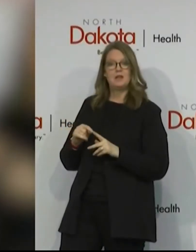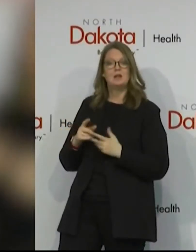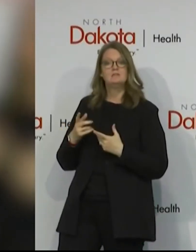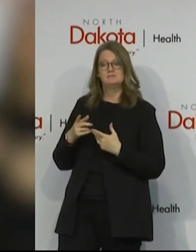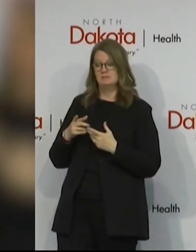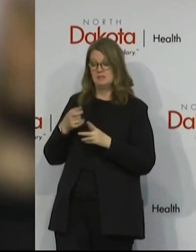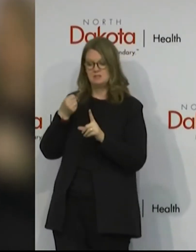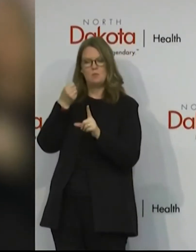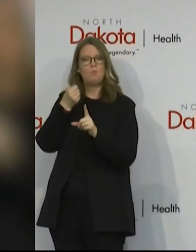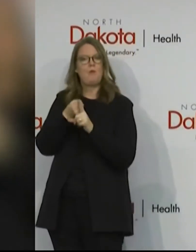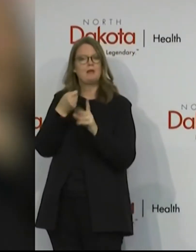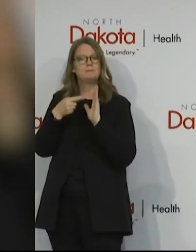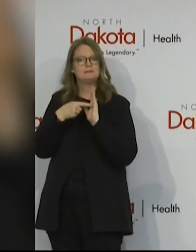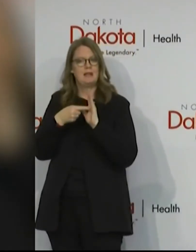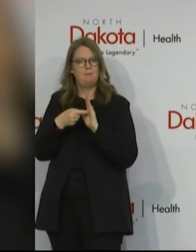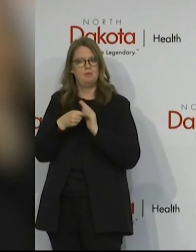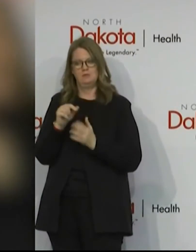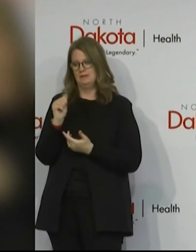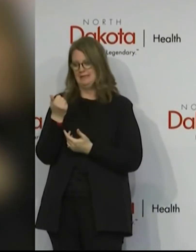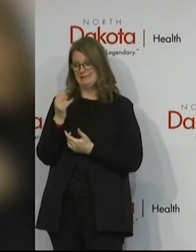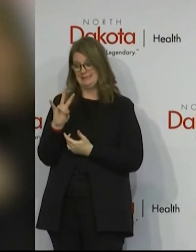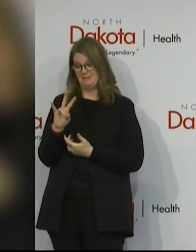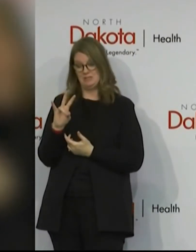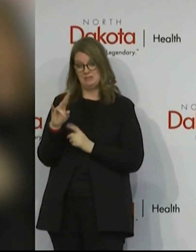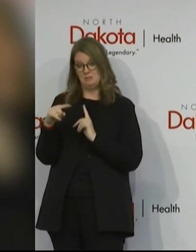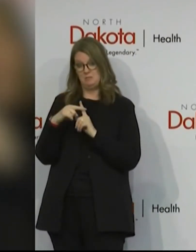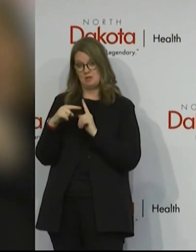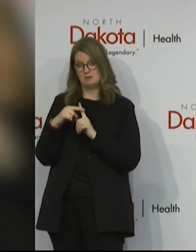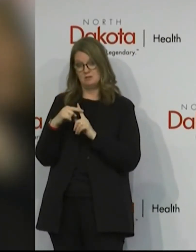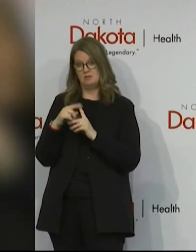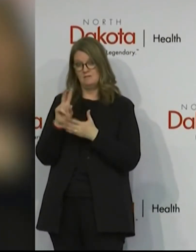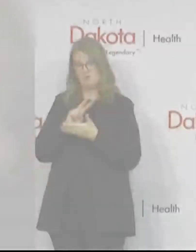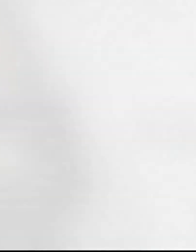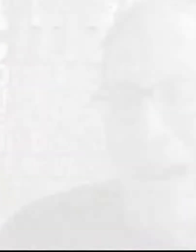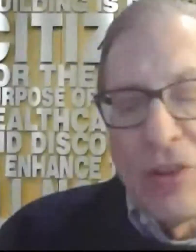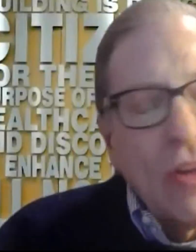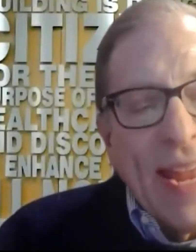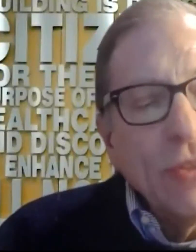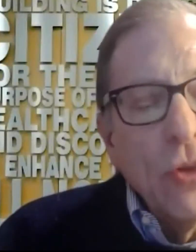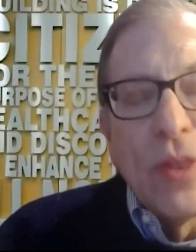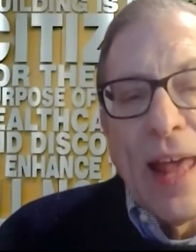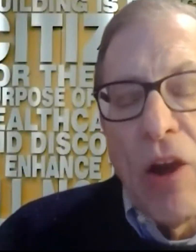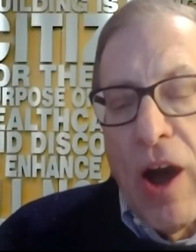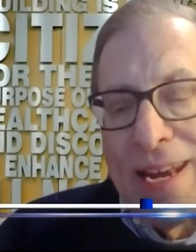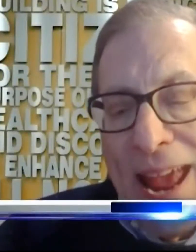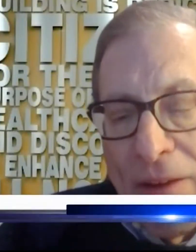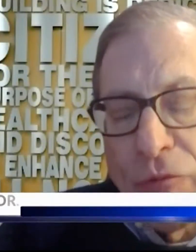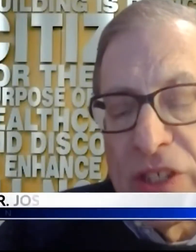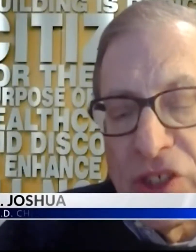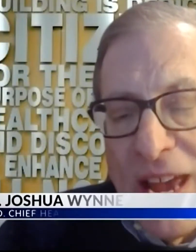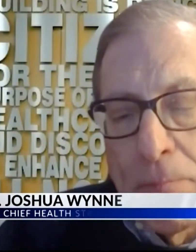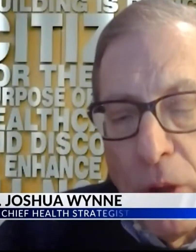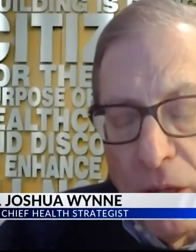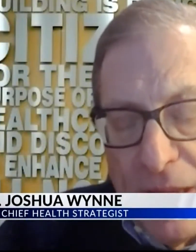WE'RE ACTUALLY SUBMITTING A RANDOM SAMPLE OF 17 OF OUR POSITIVES EVERY TWO WEEKS TO THEM." (DR. JOSHUA WYNNE, N.D. CHIEF HEALTH STRATEGIST): "NOW